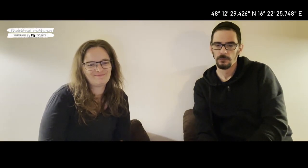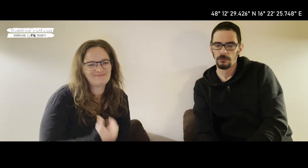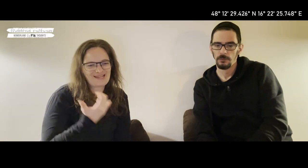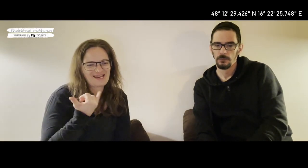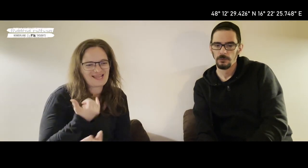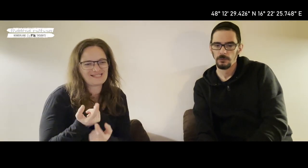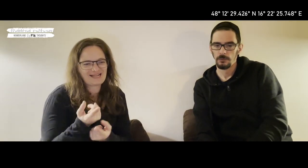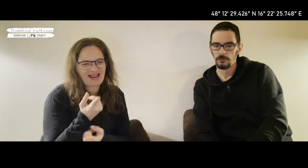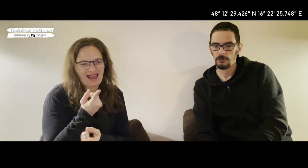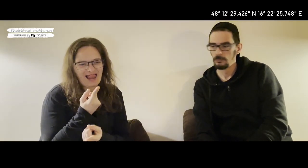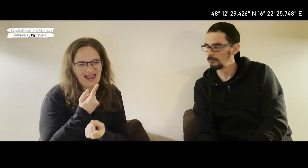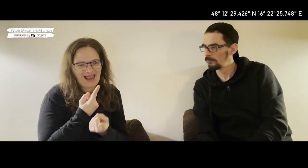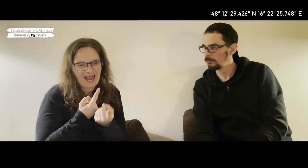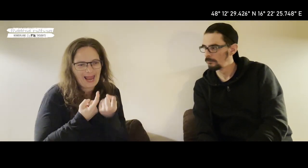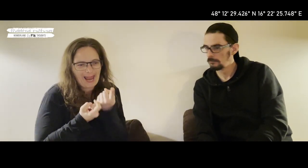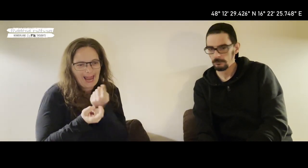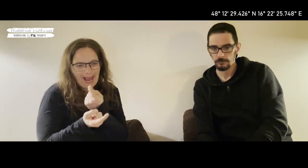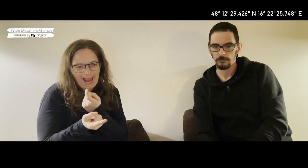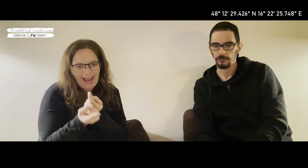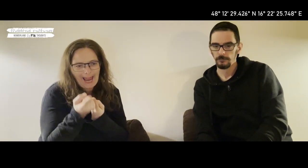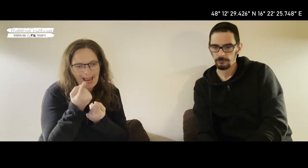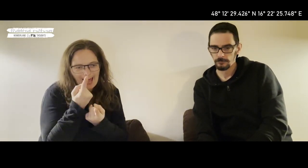Now begins the mysterious curling of Carole Anne.